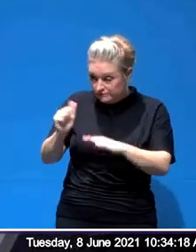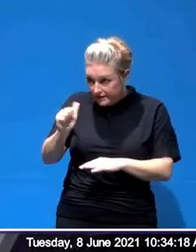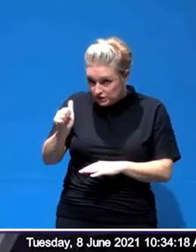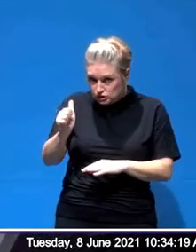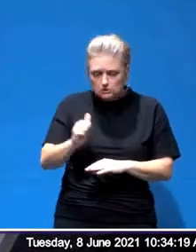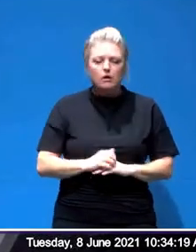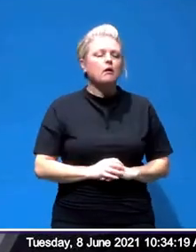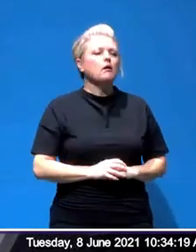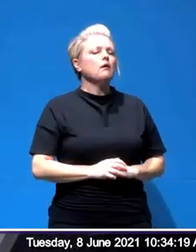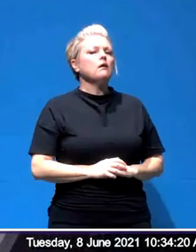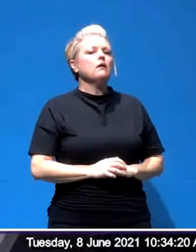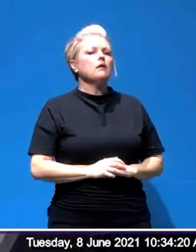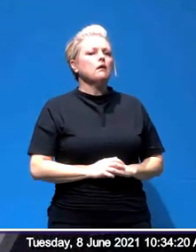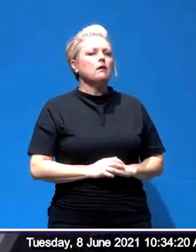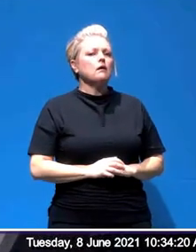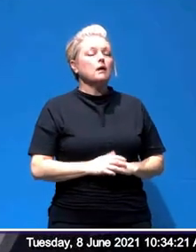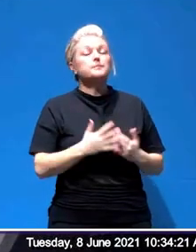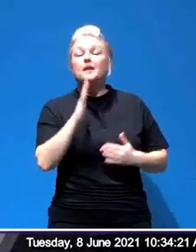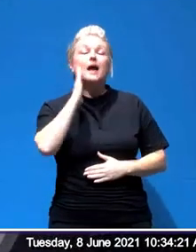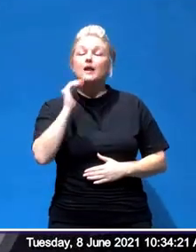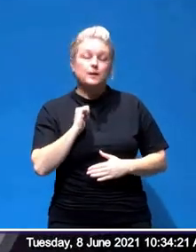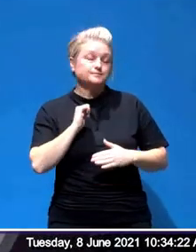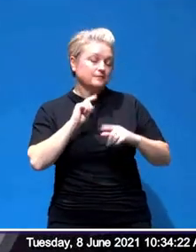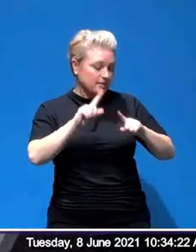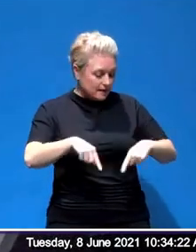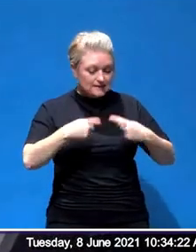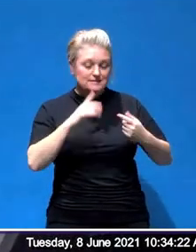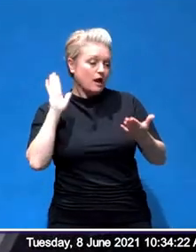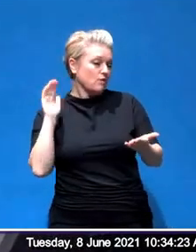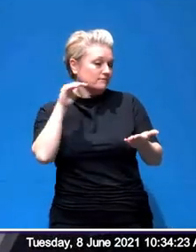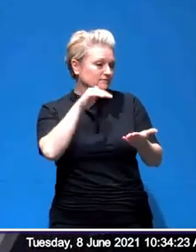However, when I arrived the next day, I found the bedding had been purchased.